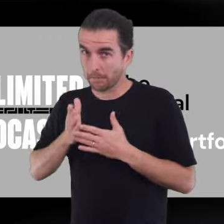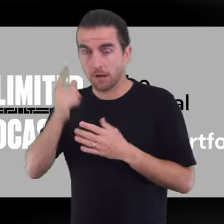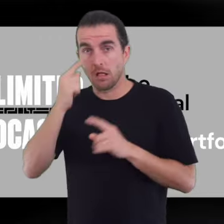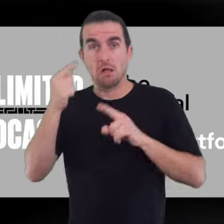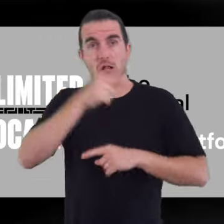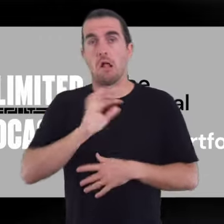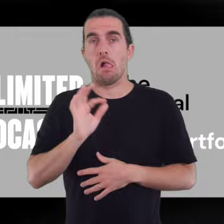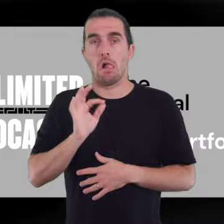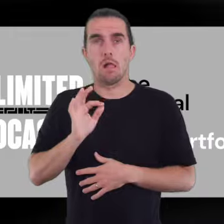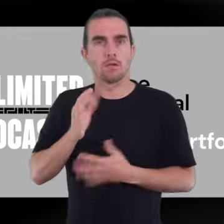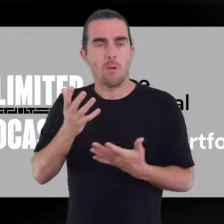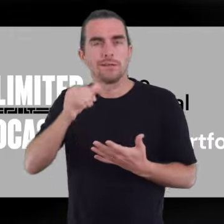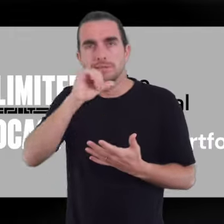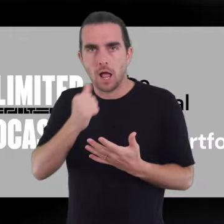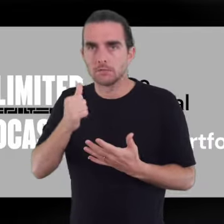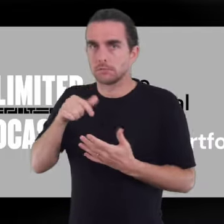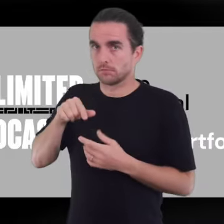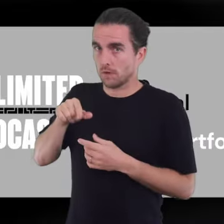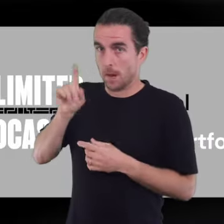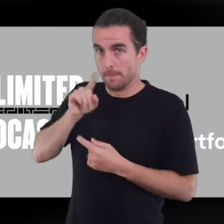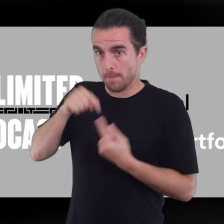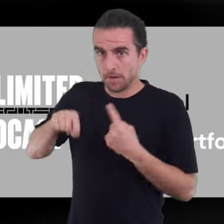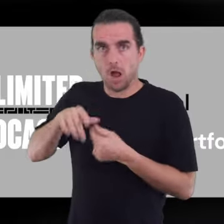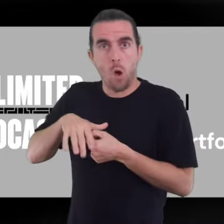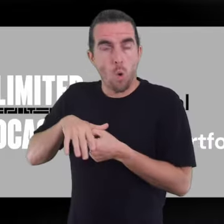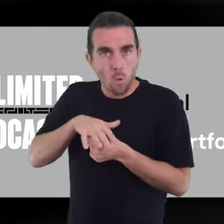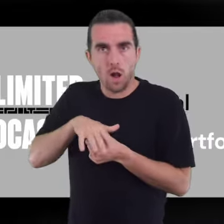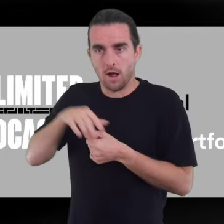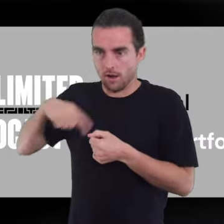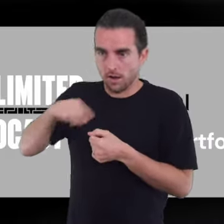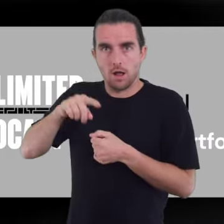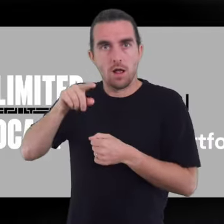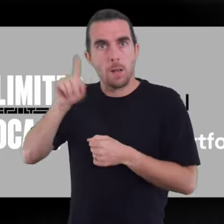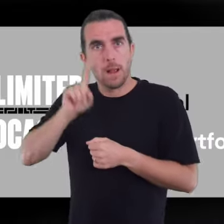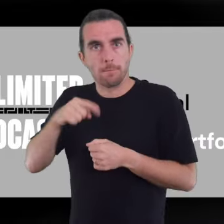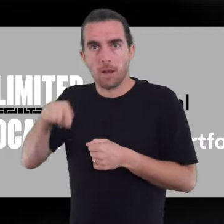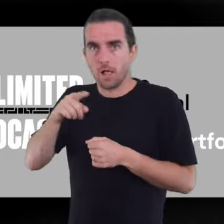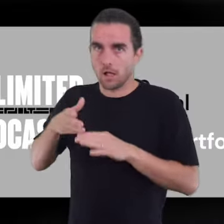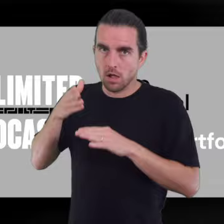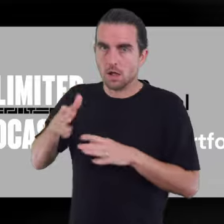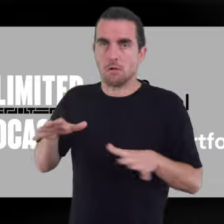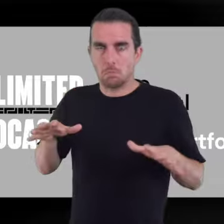maybe still they don't feel like that's somewhere that they can go or, yeah, especially some of like here, the local communities.